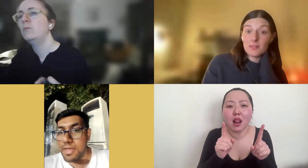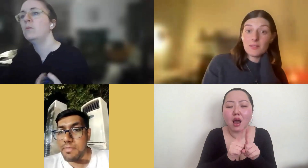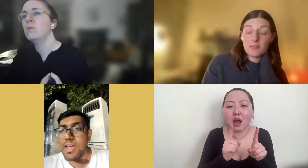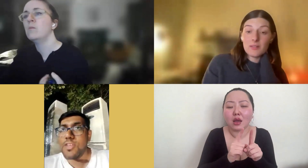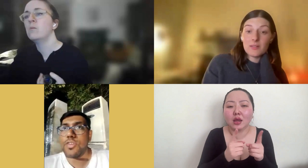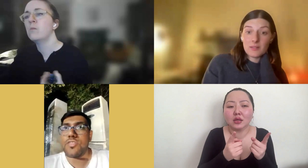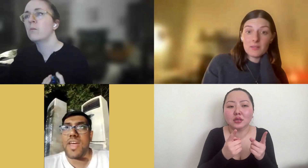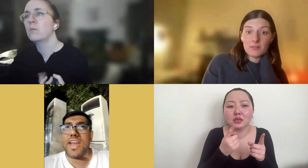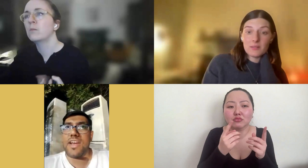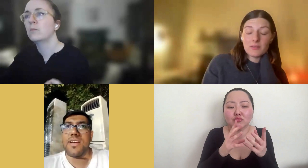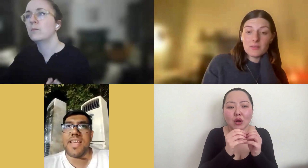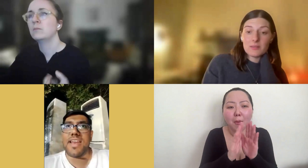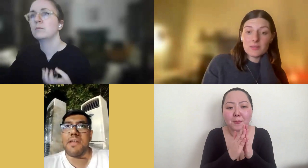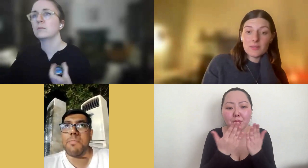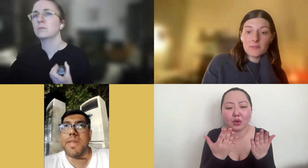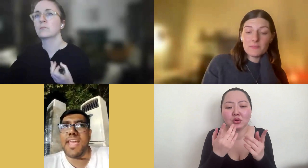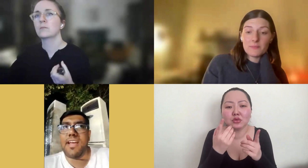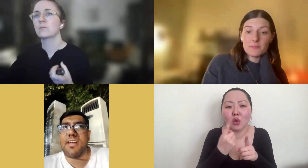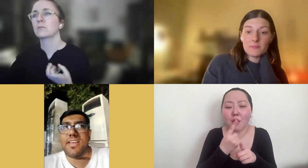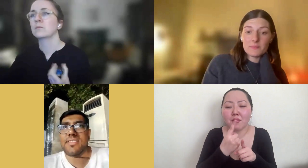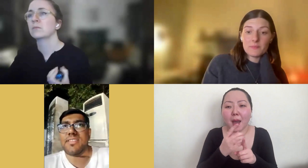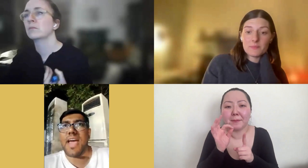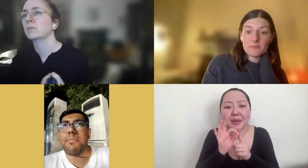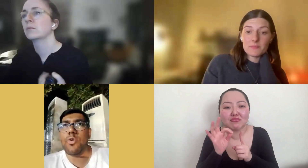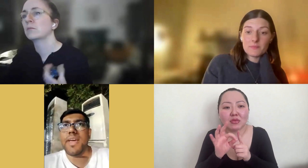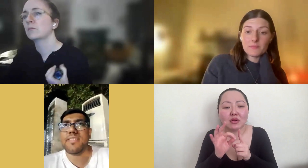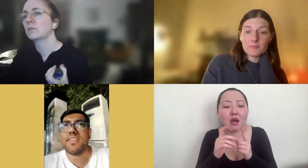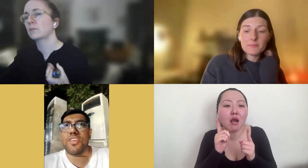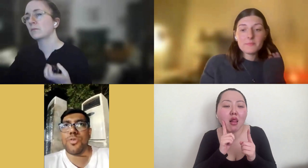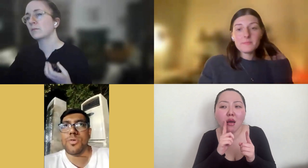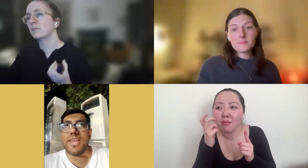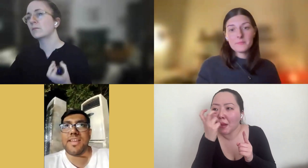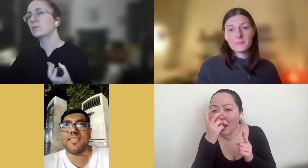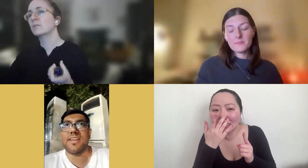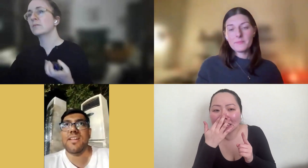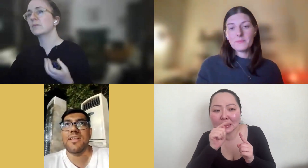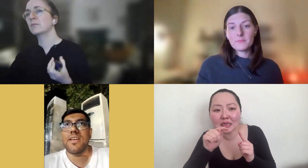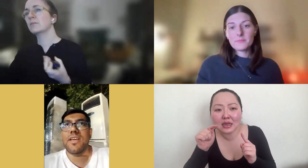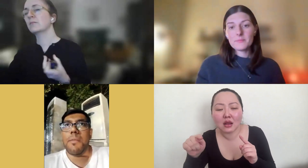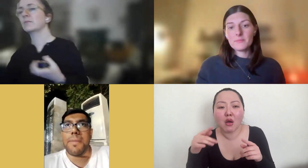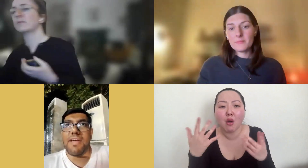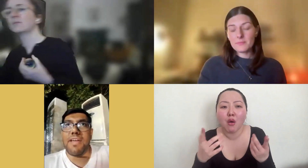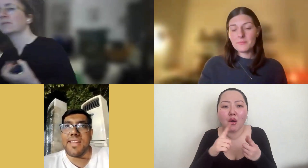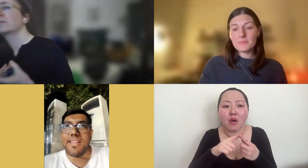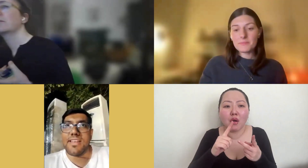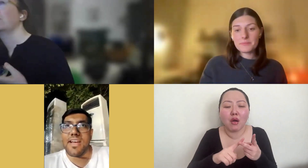for them. So trying to understand and breaking down taboo issues that are still prevalent in